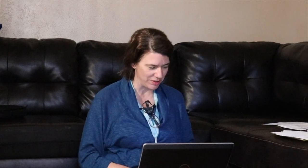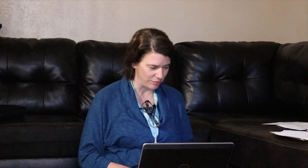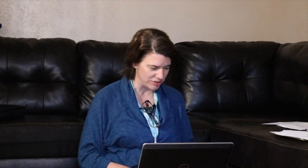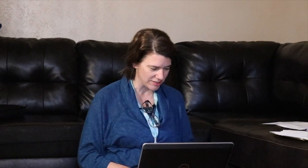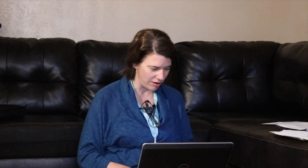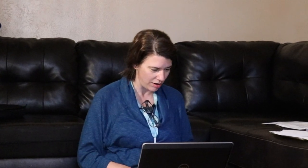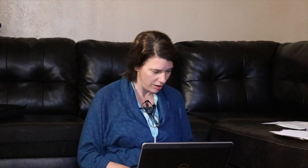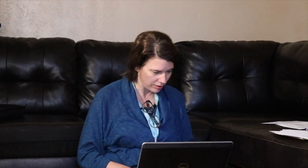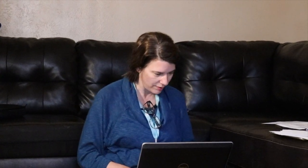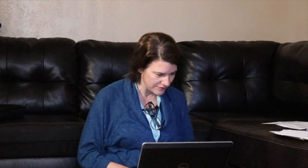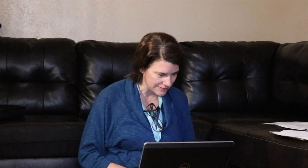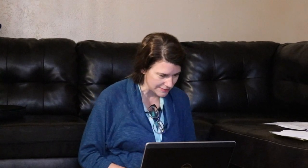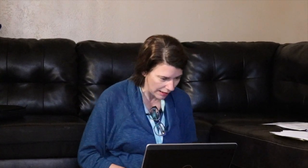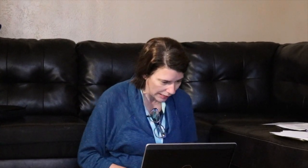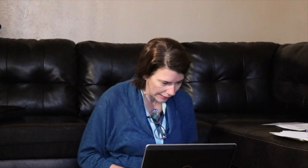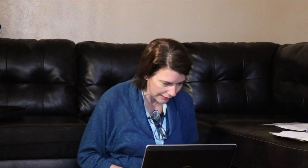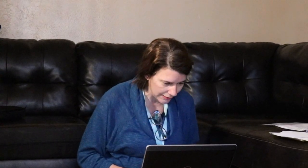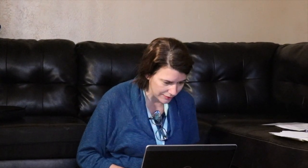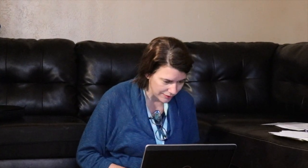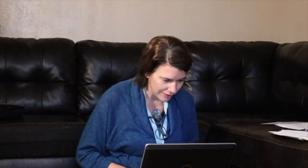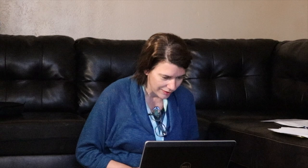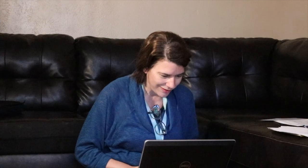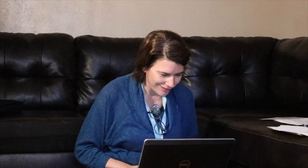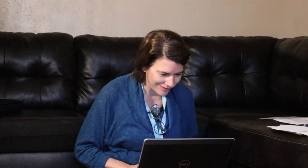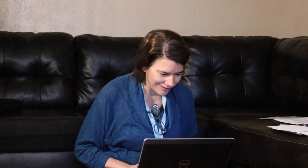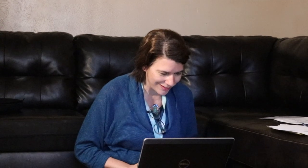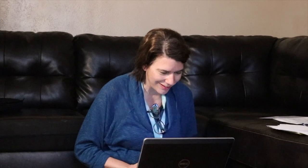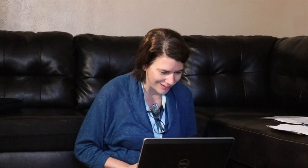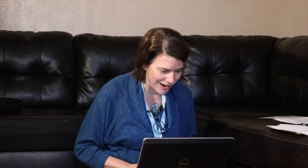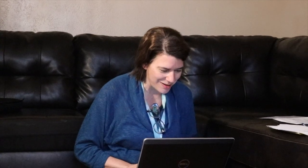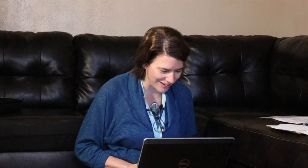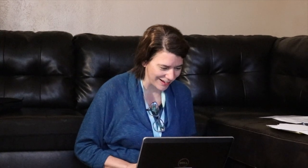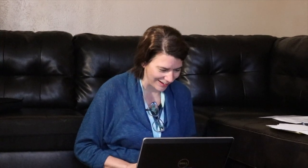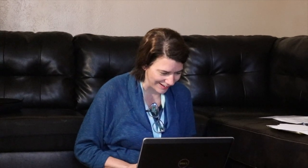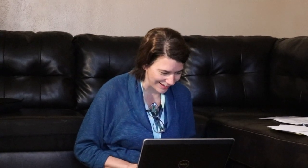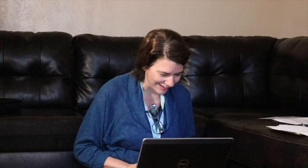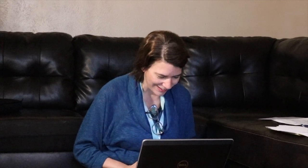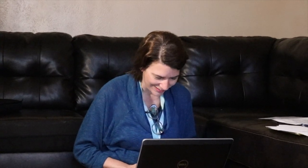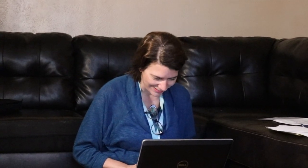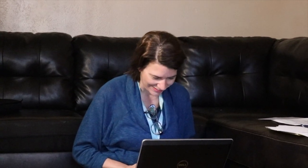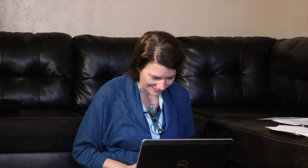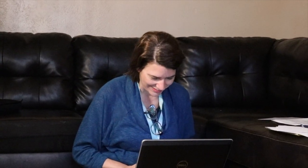that we all love to sign. Yeah, that I'm a pro at by now. *laughing*